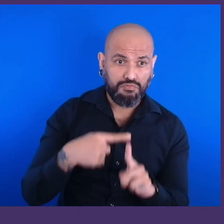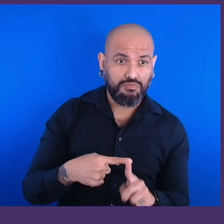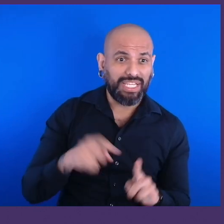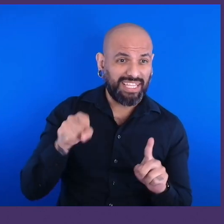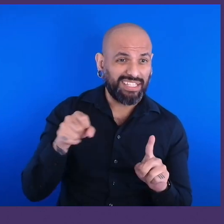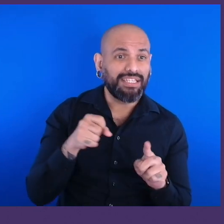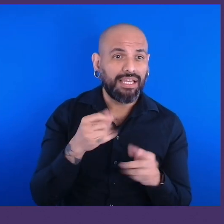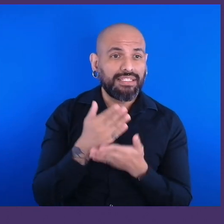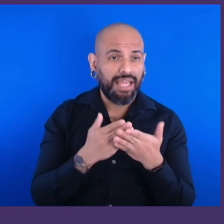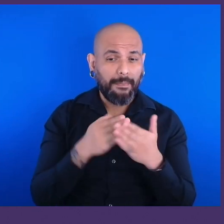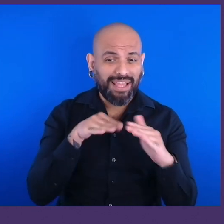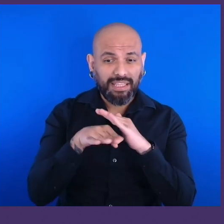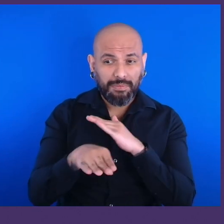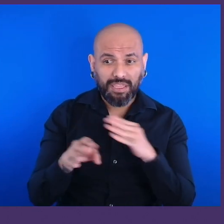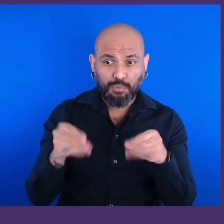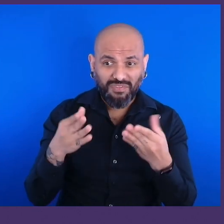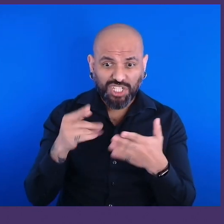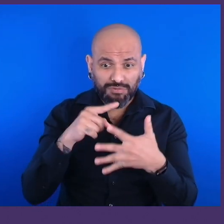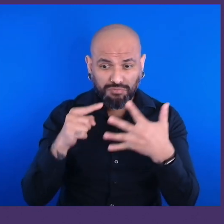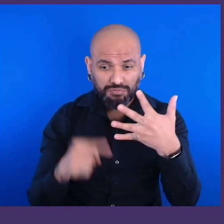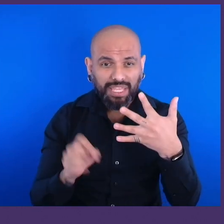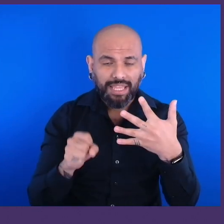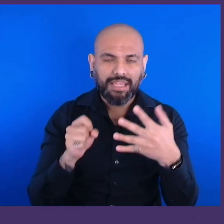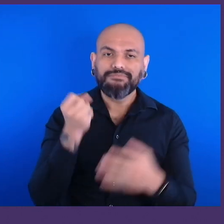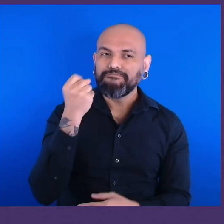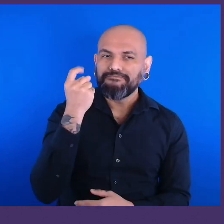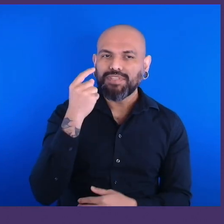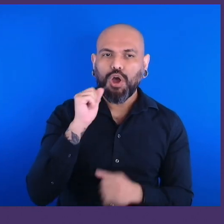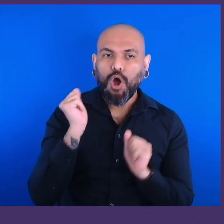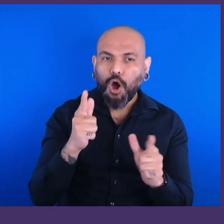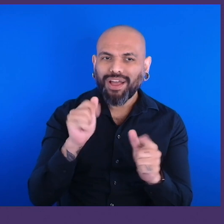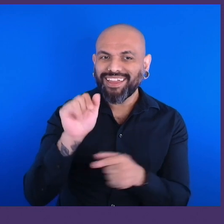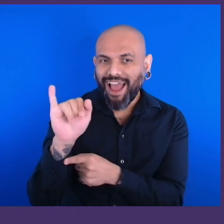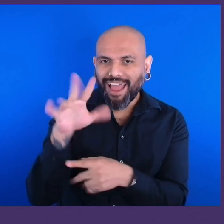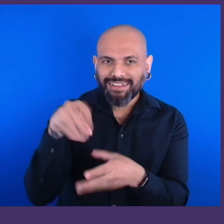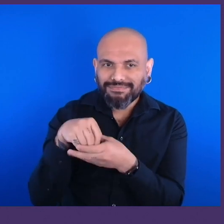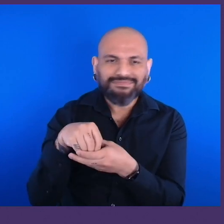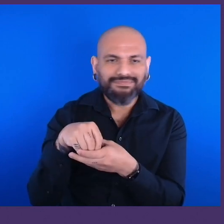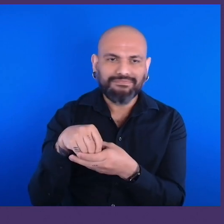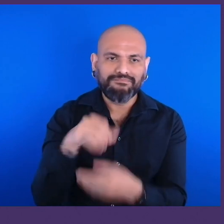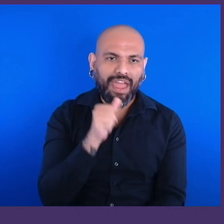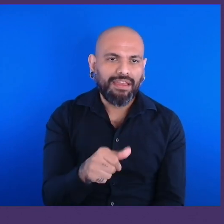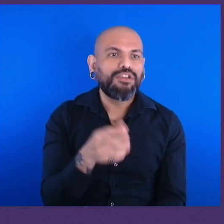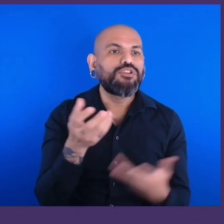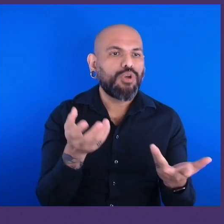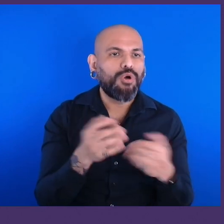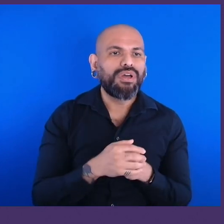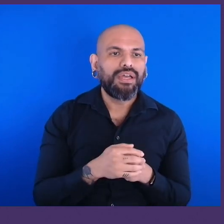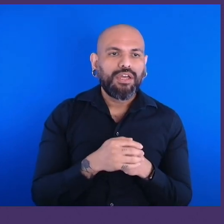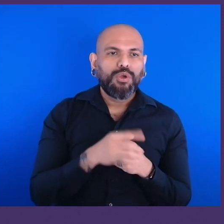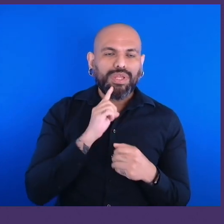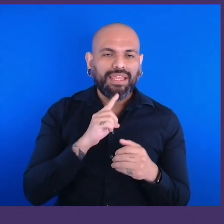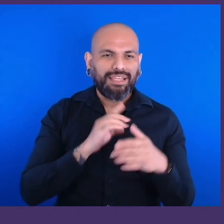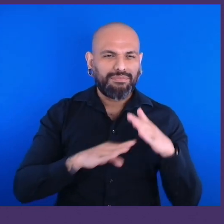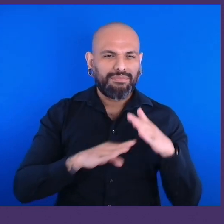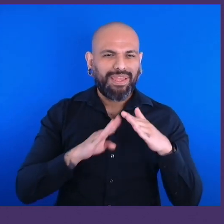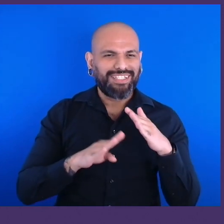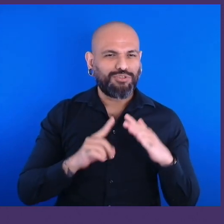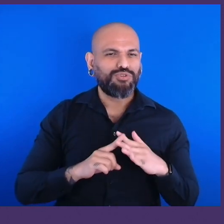although not all AI systems are covered, but it's a basis to basically start working with it.